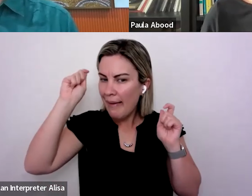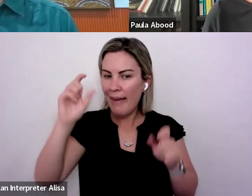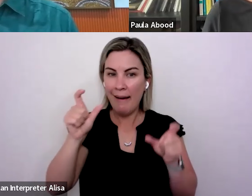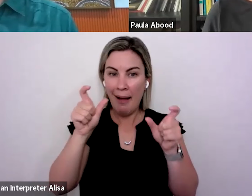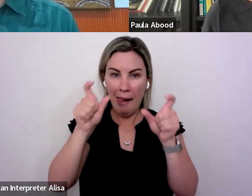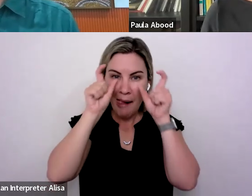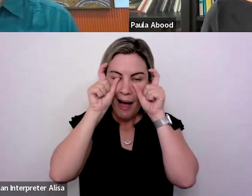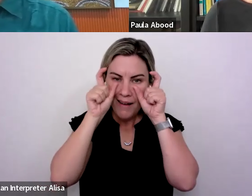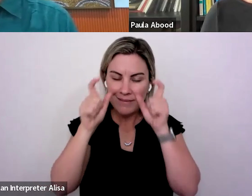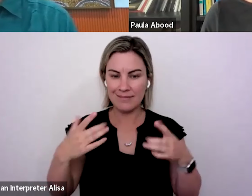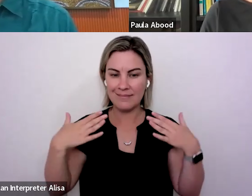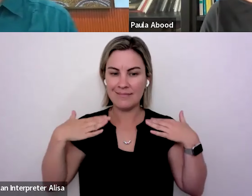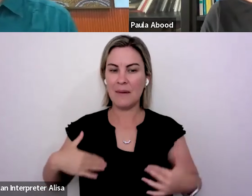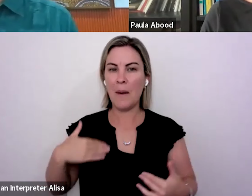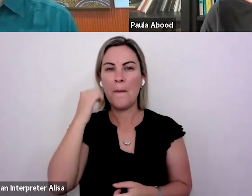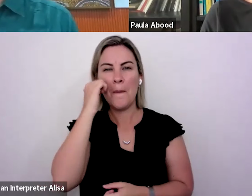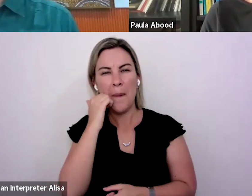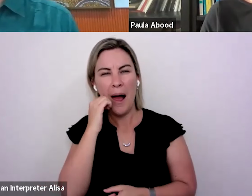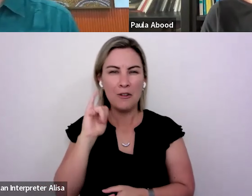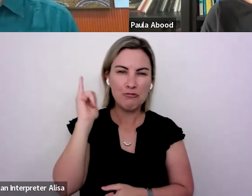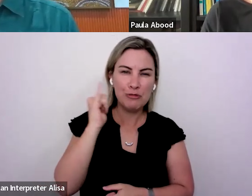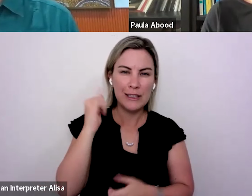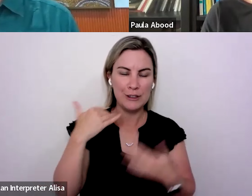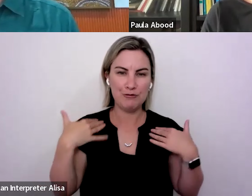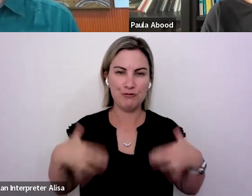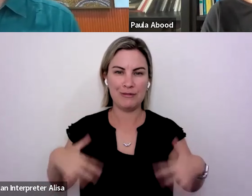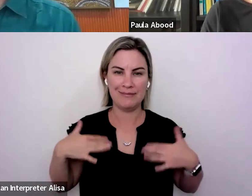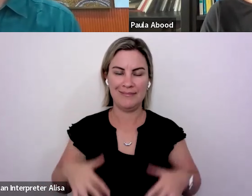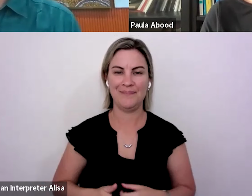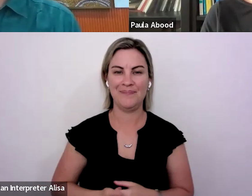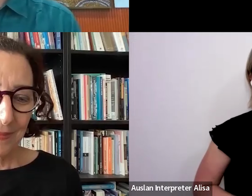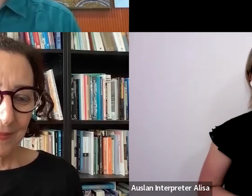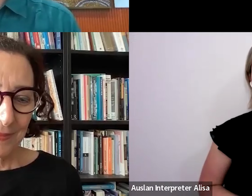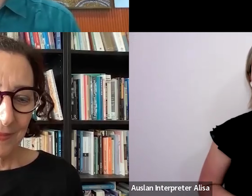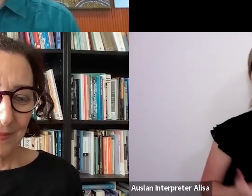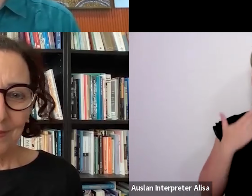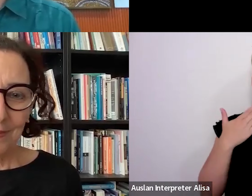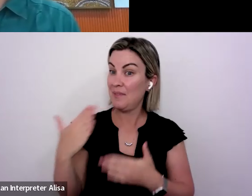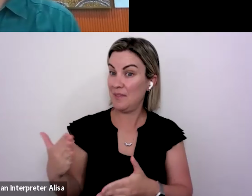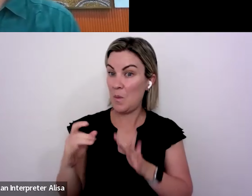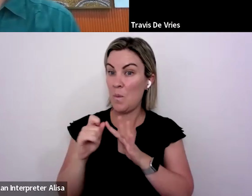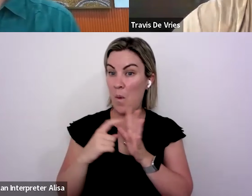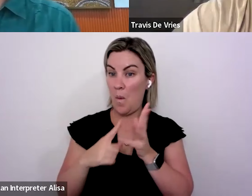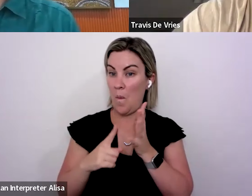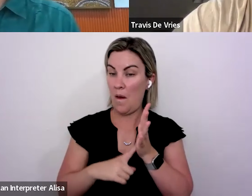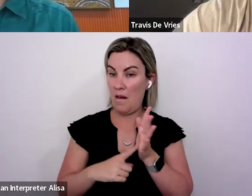Thank you, Paula. And our final panellist is Travis De Vries.